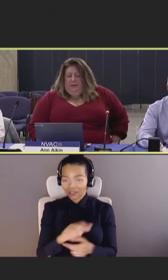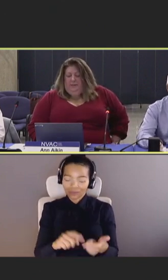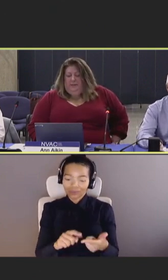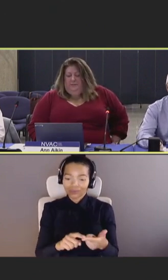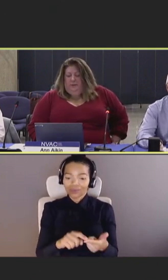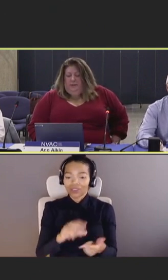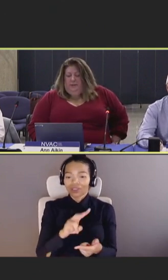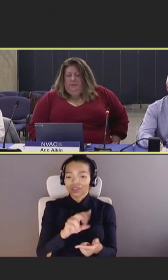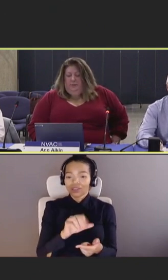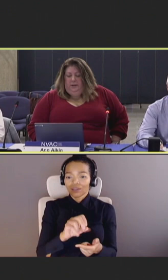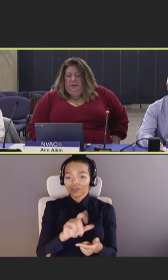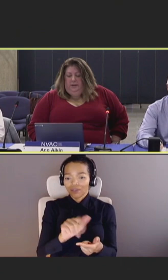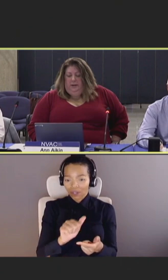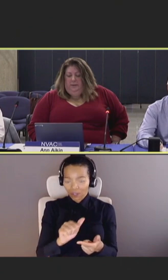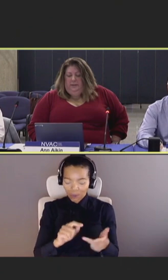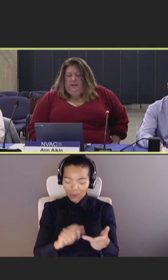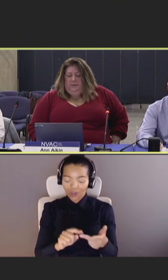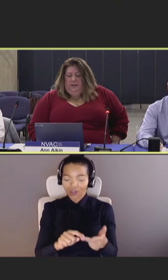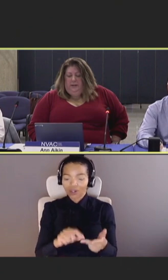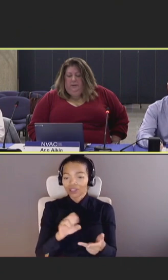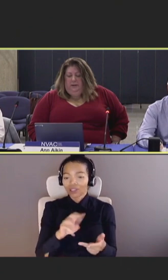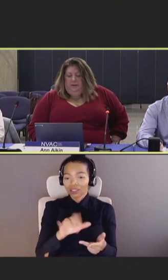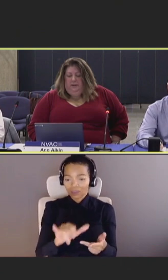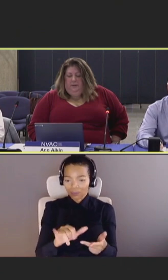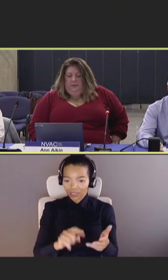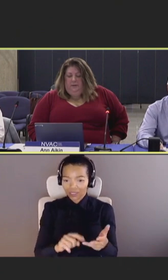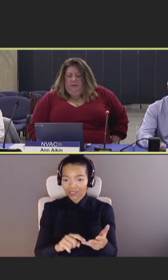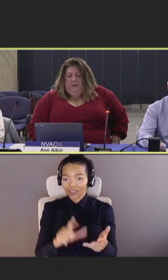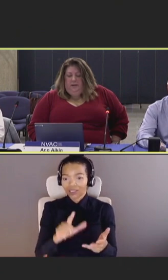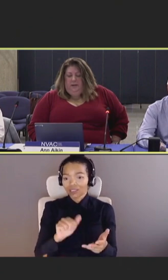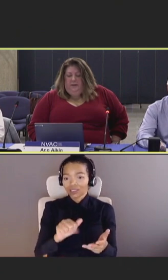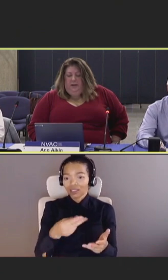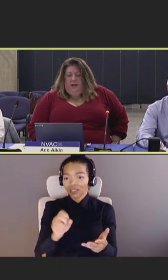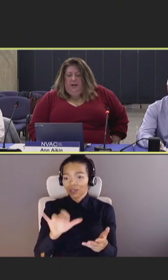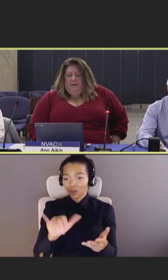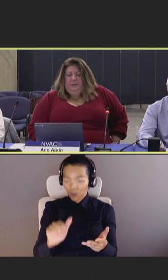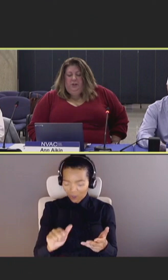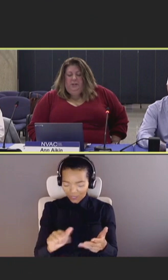Lahore Supre [spelled phonetically], Emily Downs, and Chloe Levin -- Loving. It's Justin